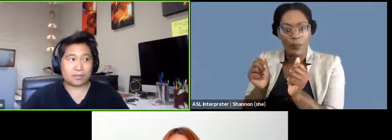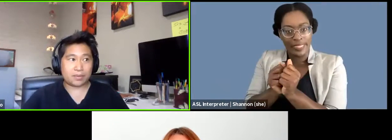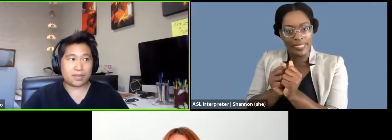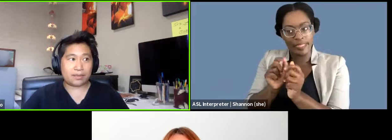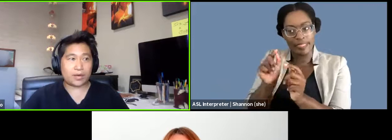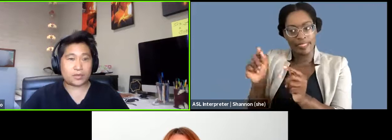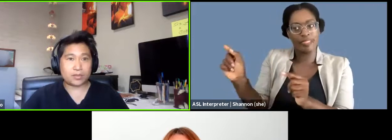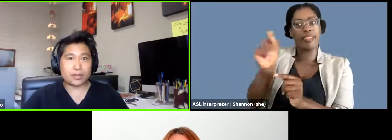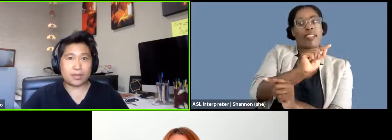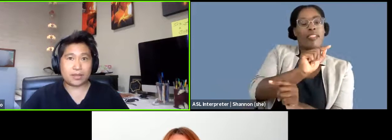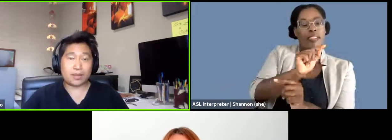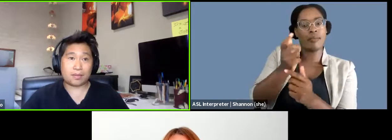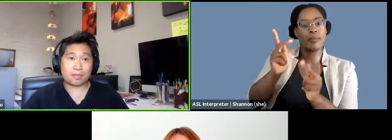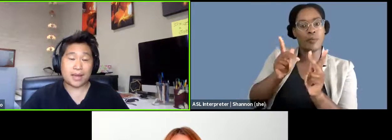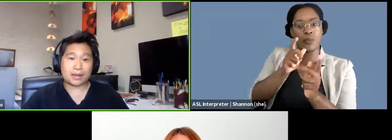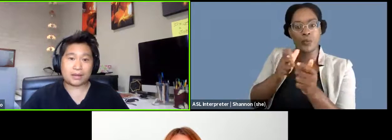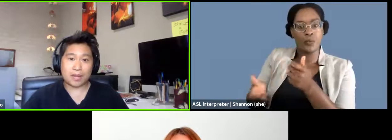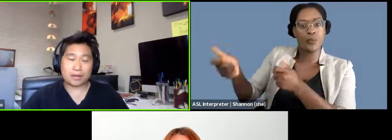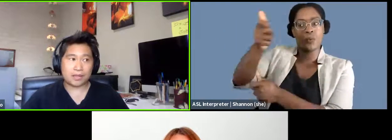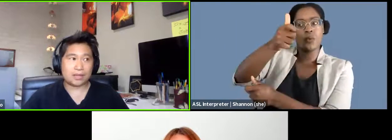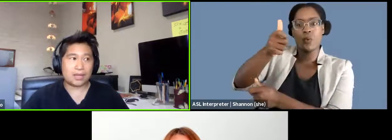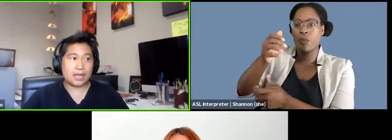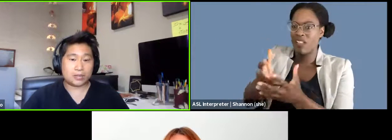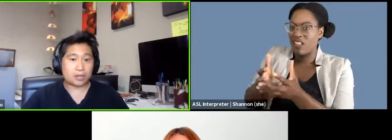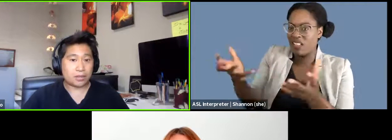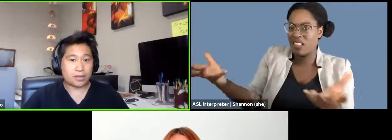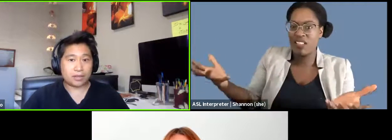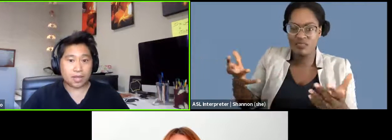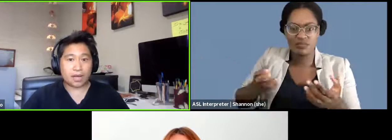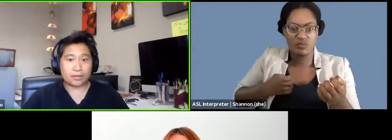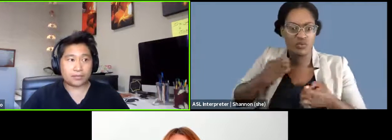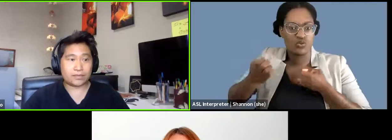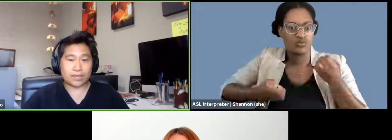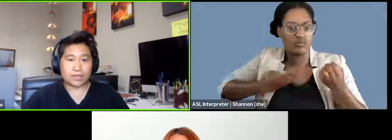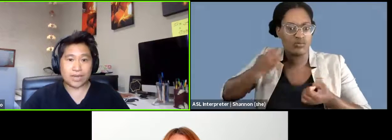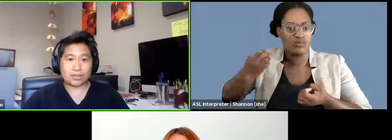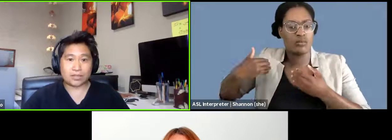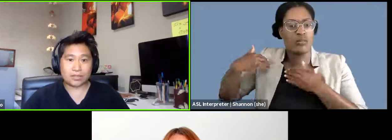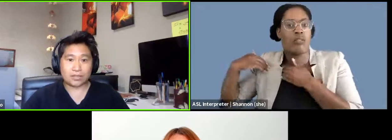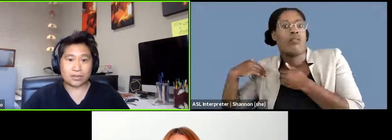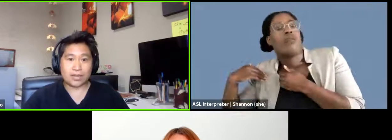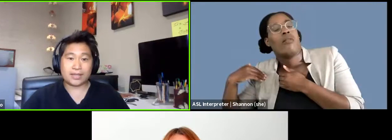fine. In retrospect looking back at it, there was probably a lot of lifting she had to do